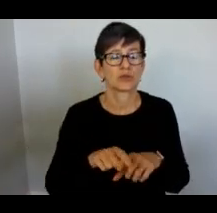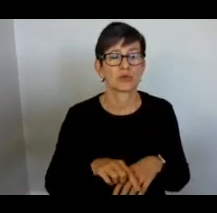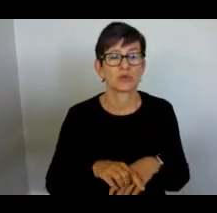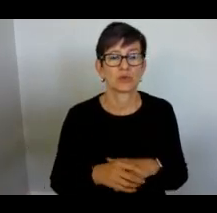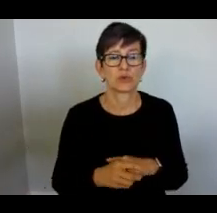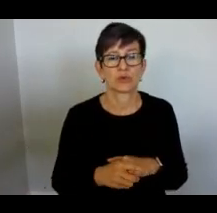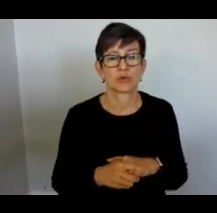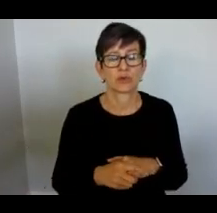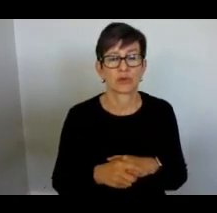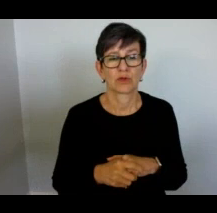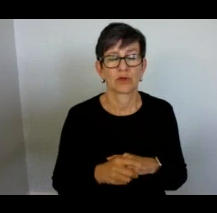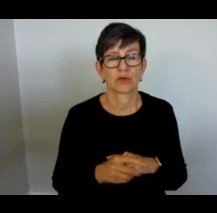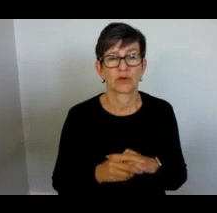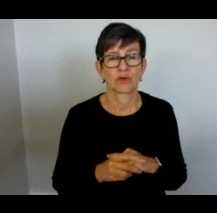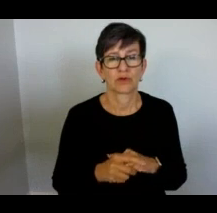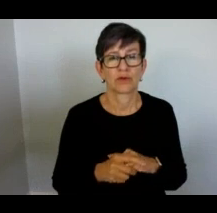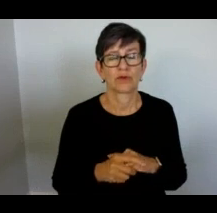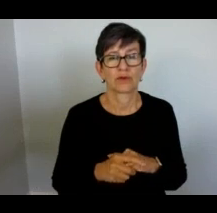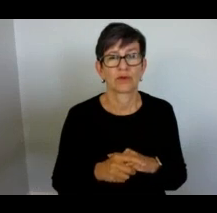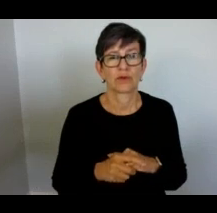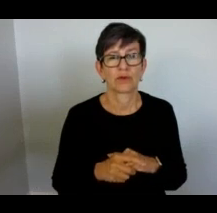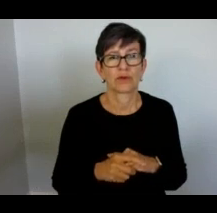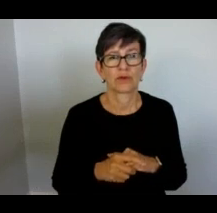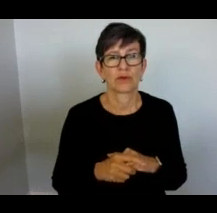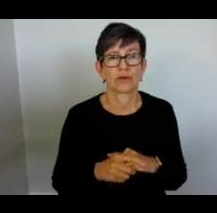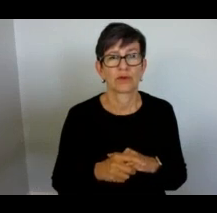we can save this for the handout, or is there anything more you wanted to comment on here?